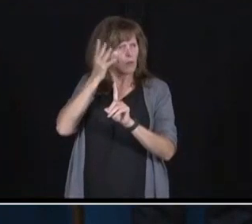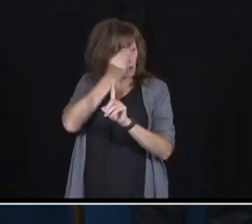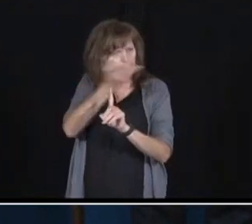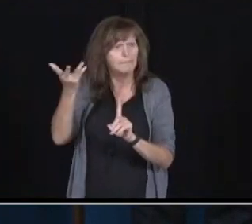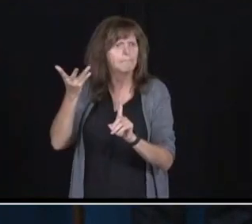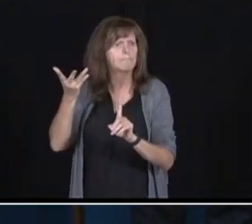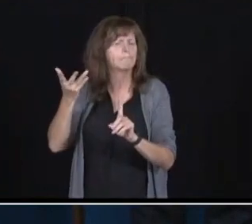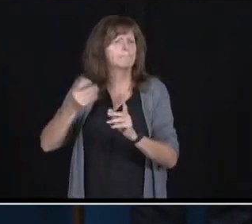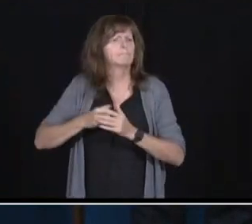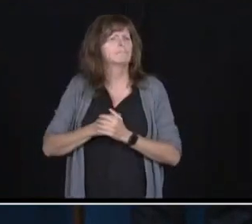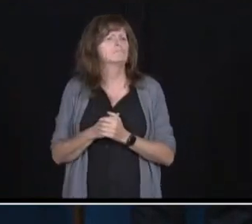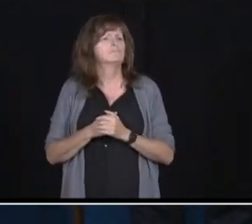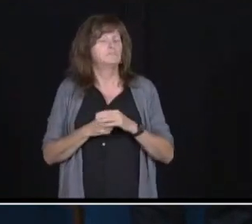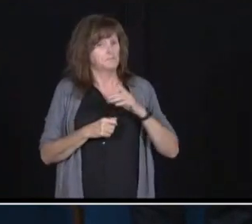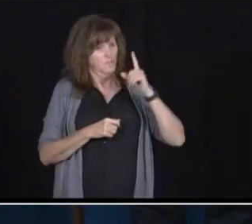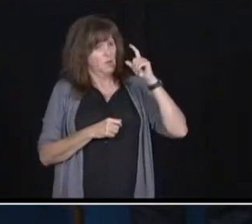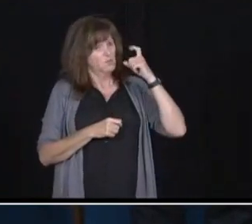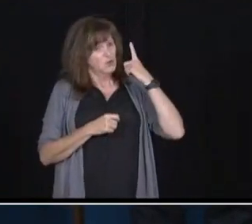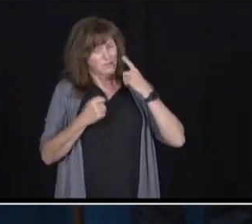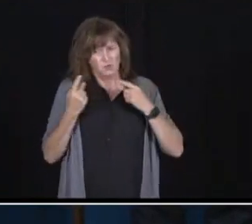put positive for COVID-19.